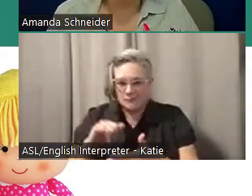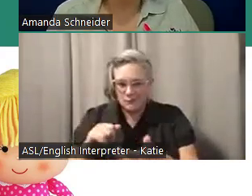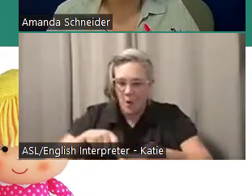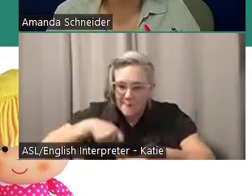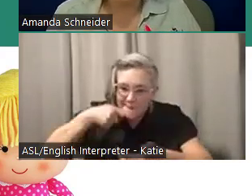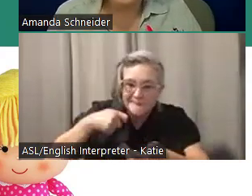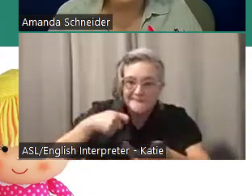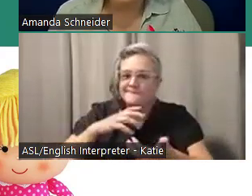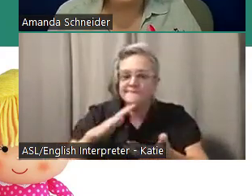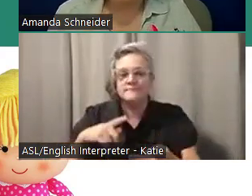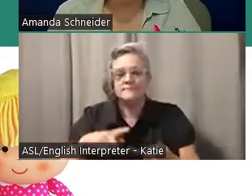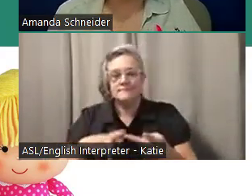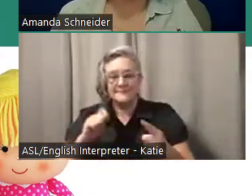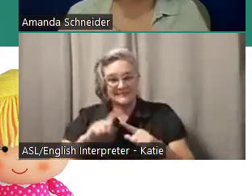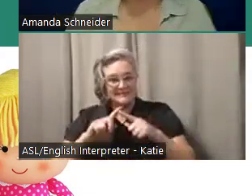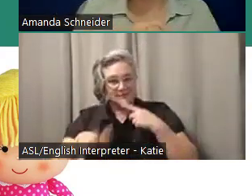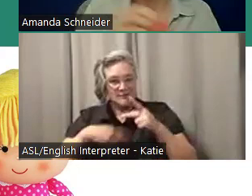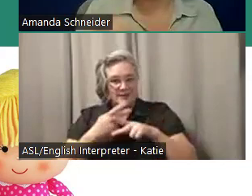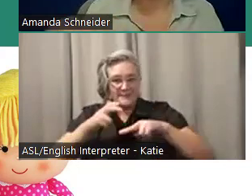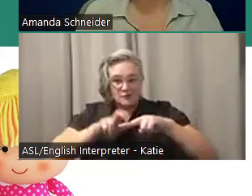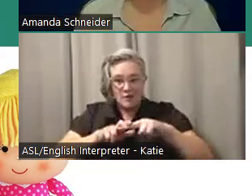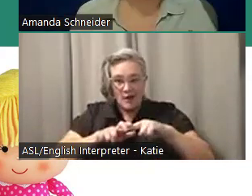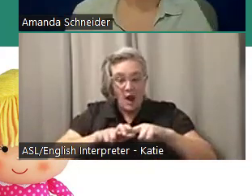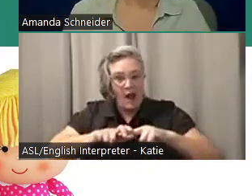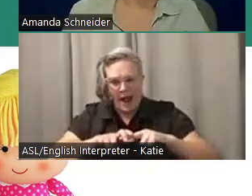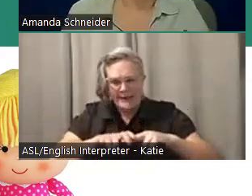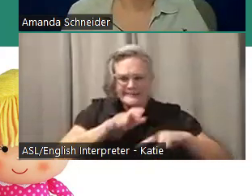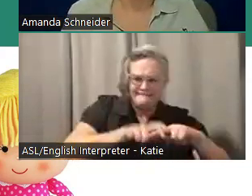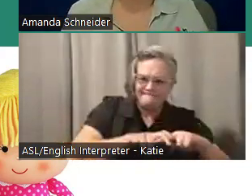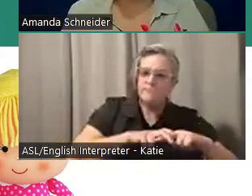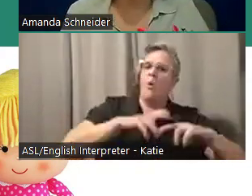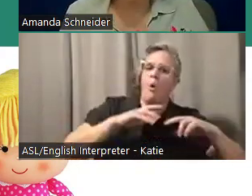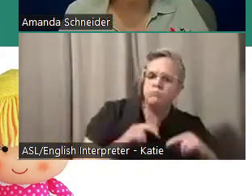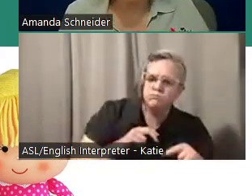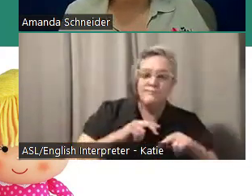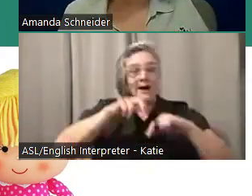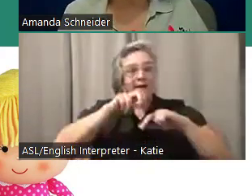You can have different chairs, and pretend trying out the different chairs, or then…